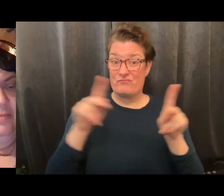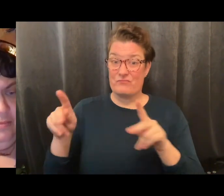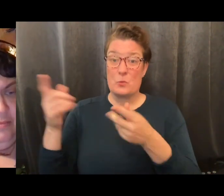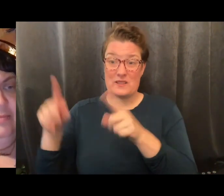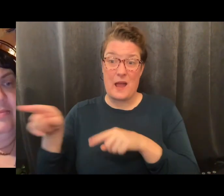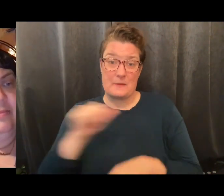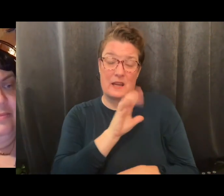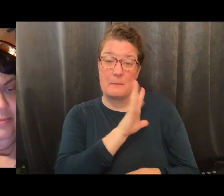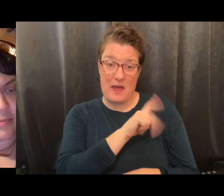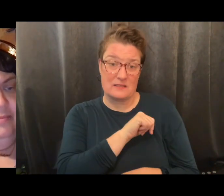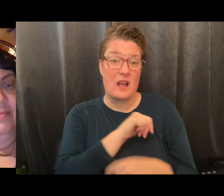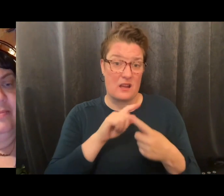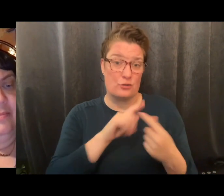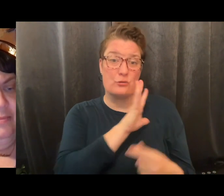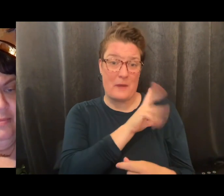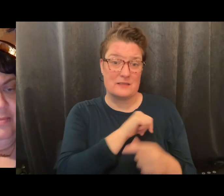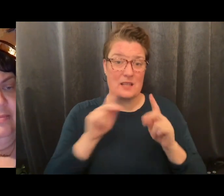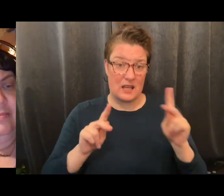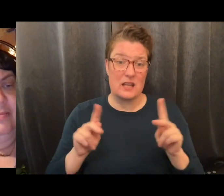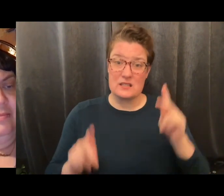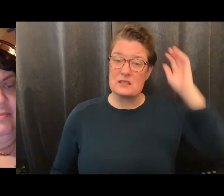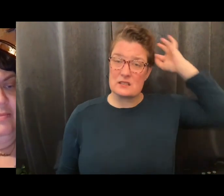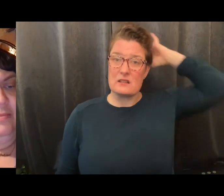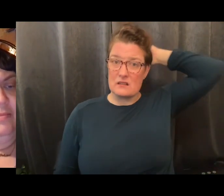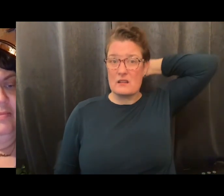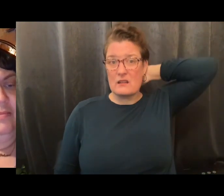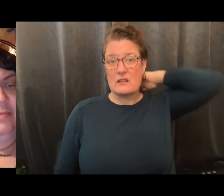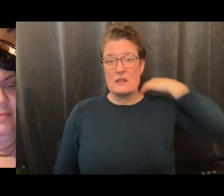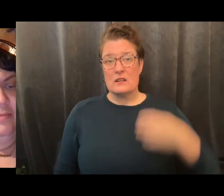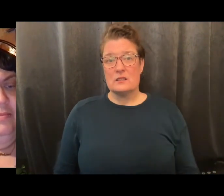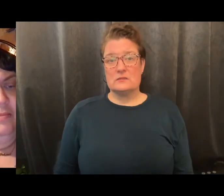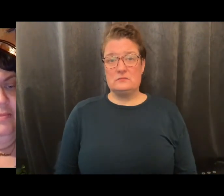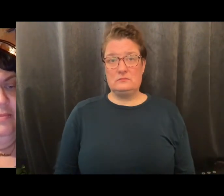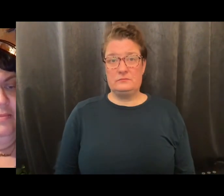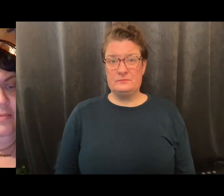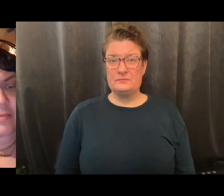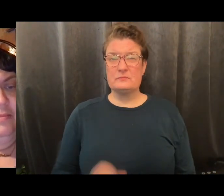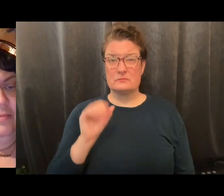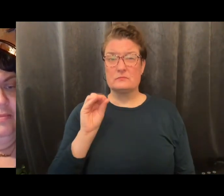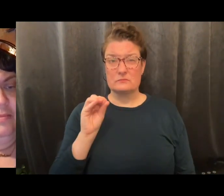That it's, so this is the, the part of accountability